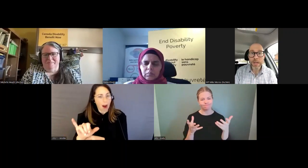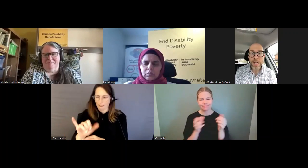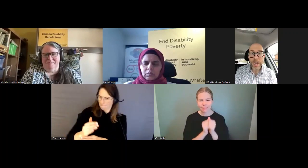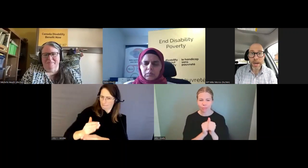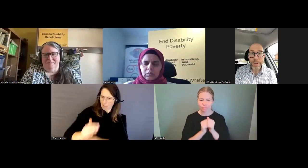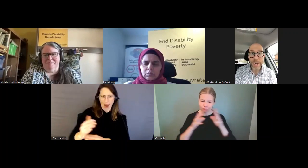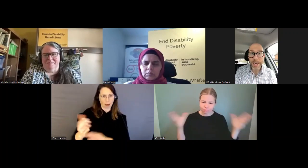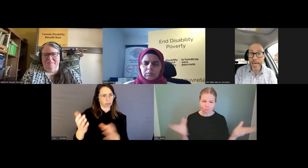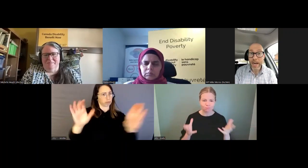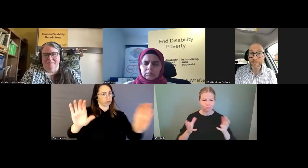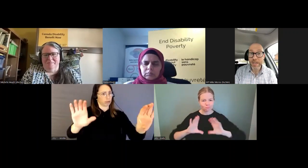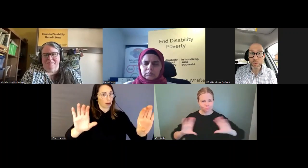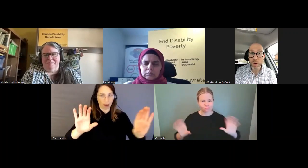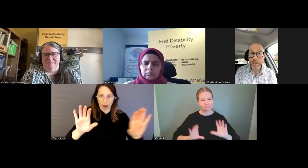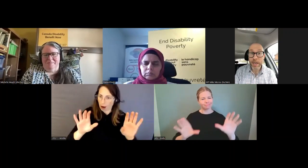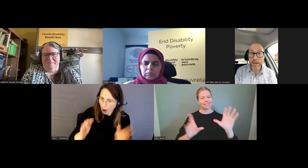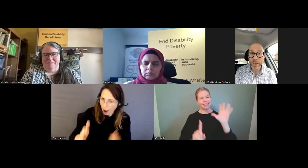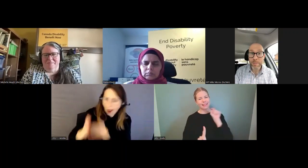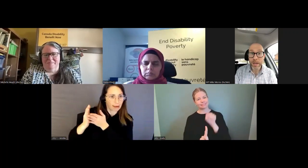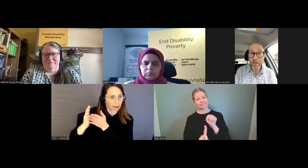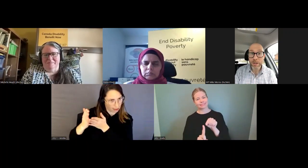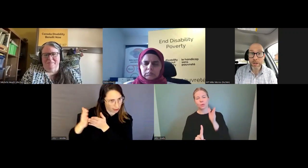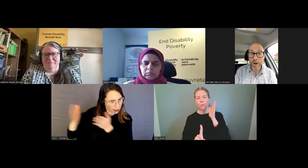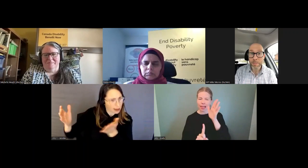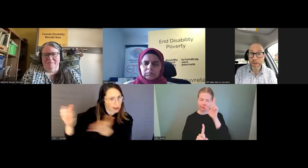AGAIN, IF YOU DID WANT TO SEND AN E-MAIL TO YOUR M.P.